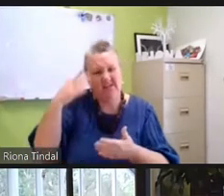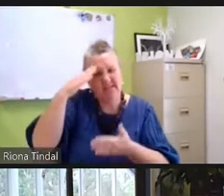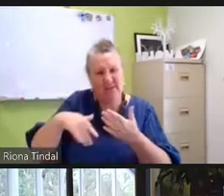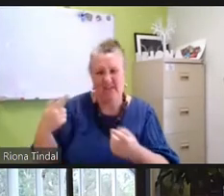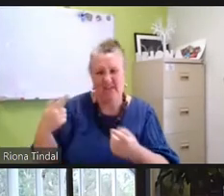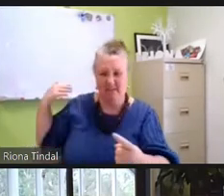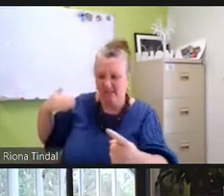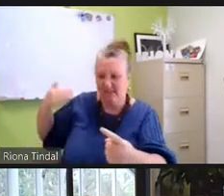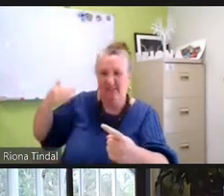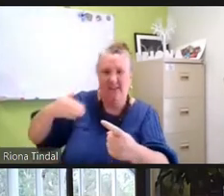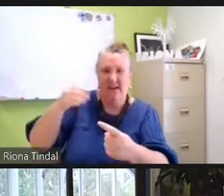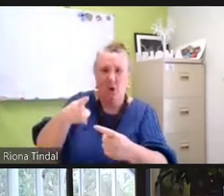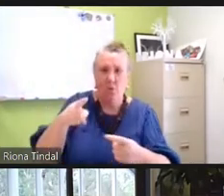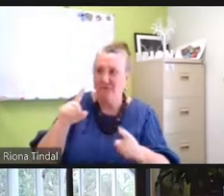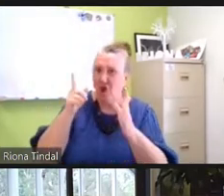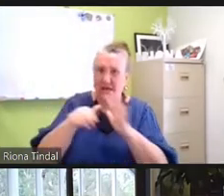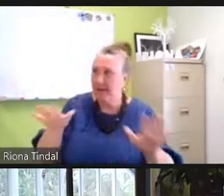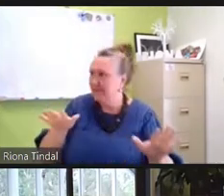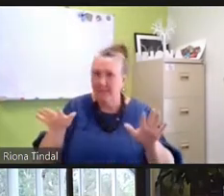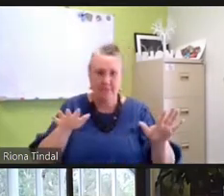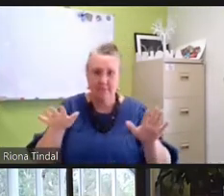you with different options you hadn't thought of. They've had lived experience just like I